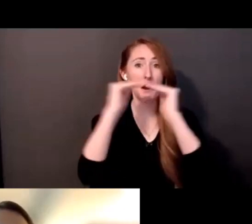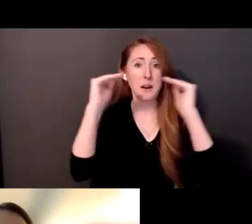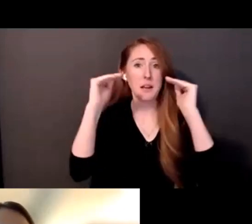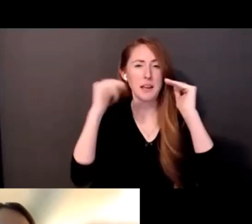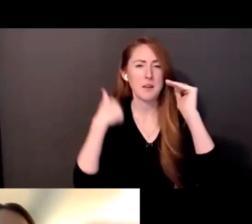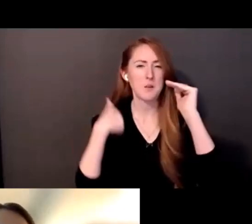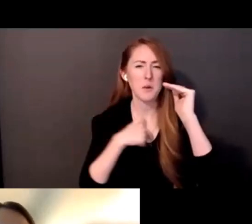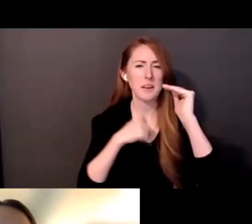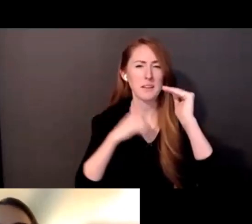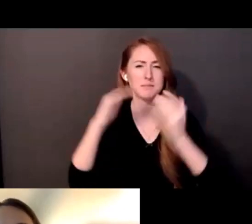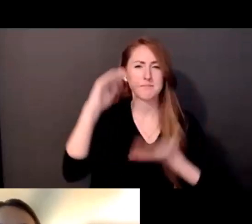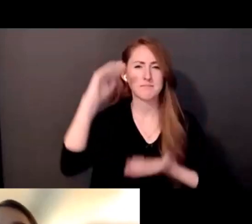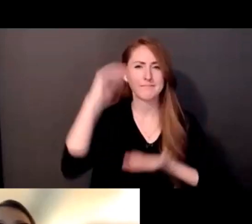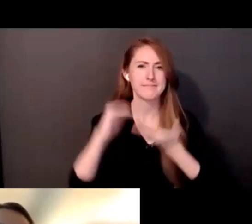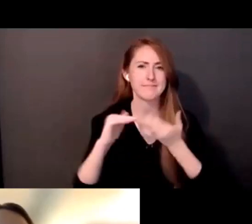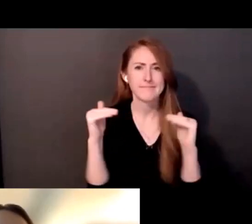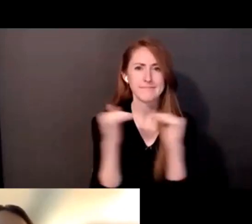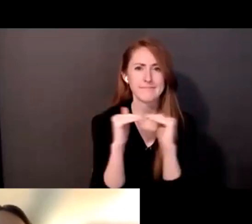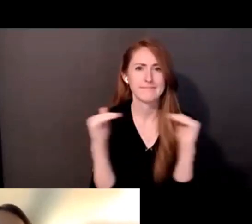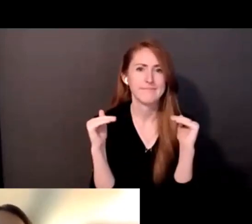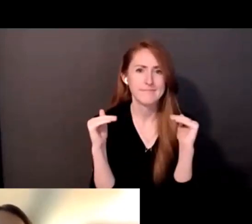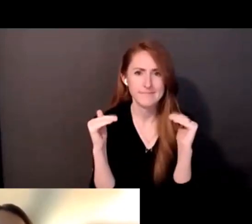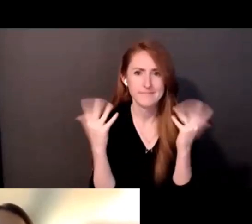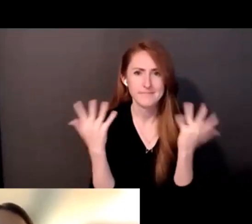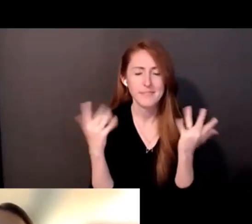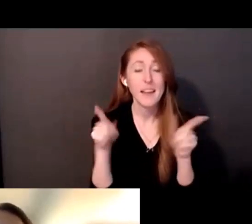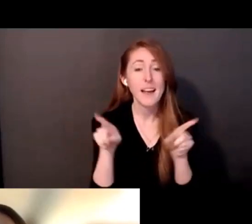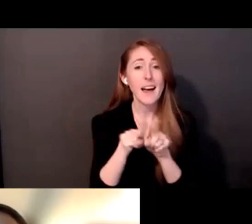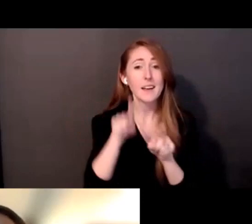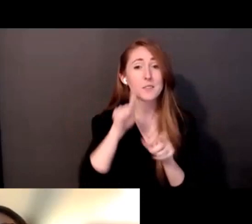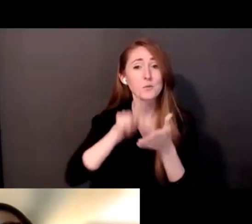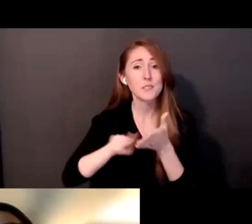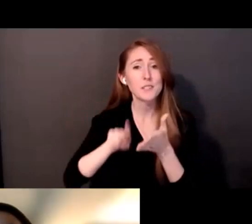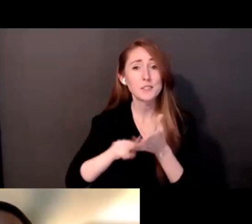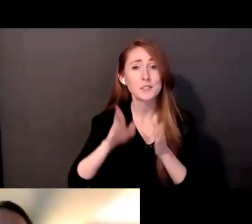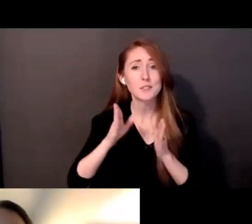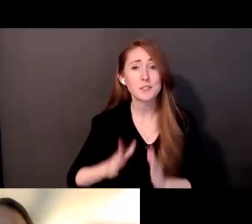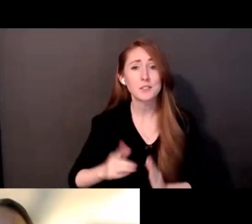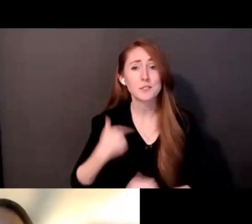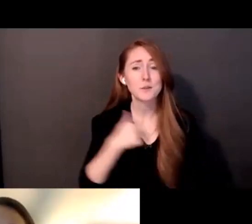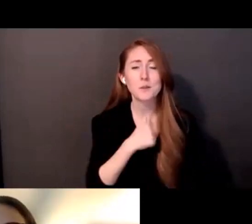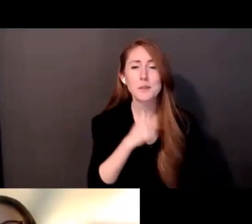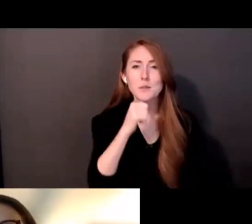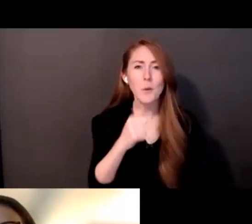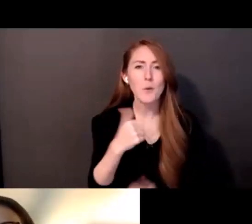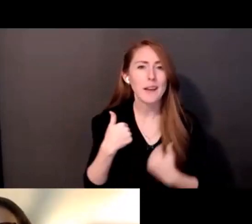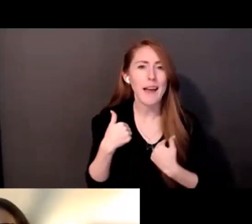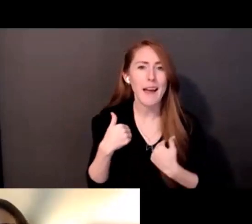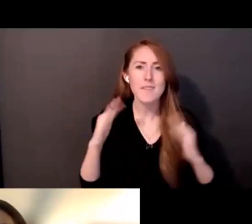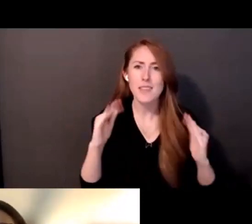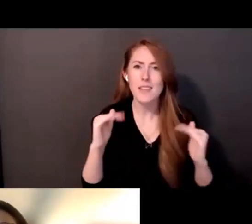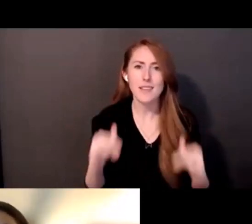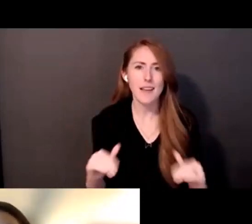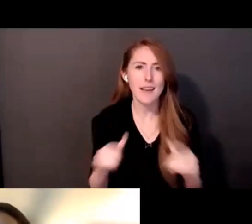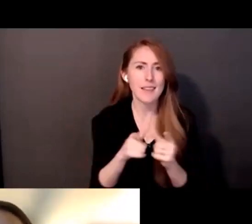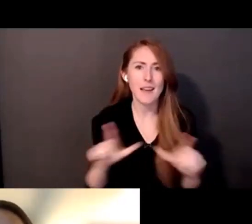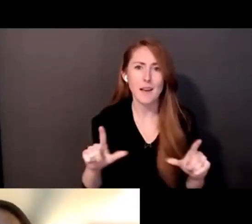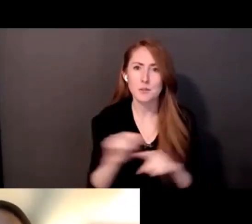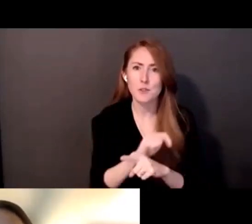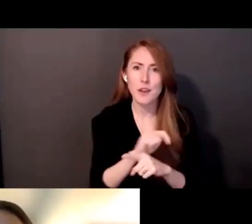as researchers, we don't have the lay language training. We are always talking with each other,